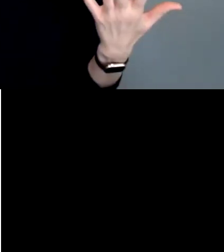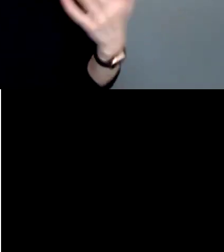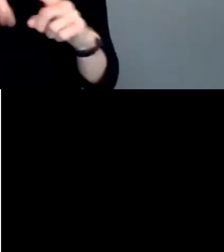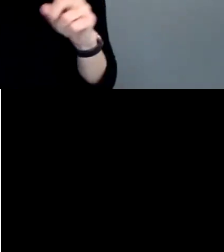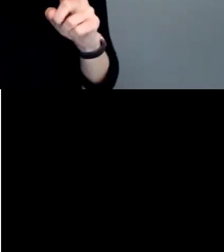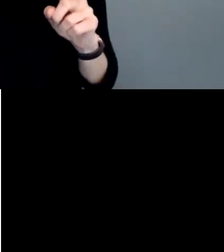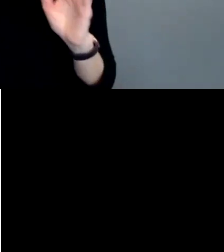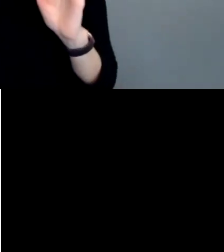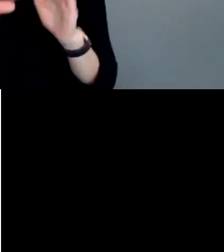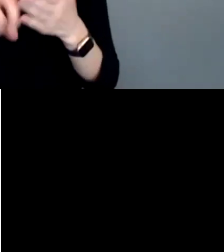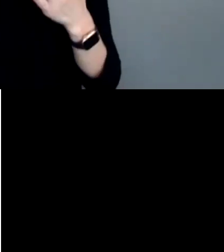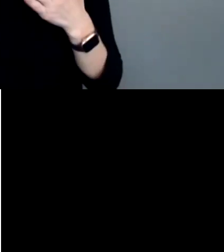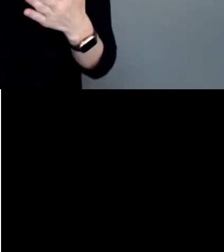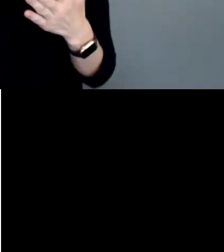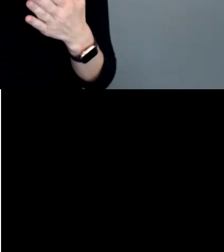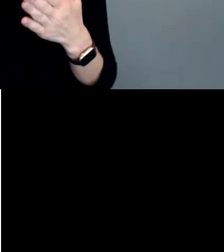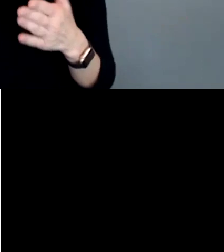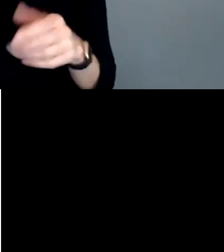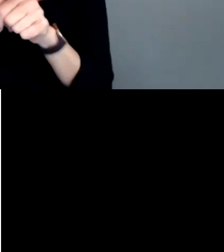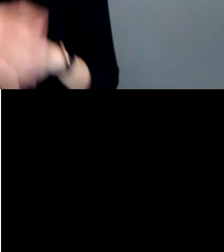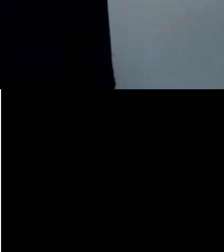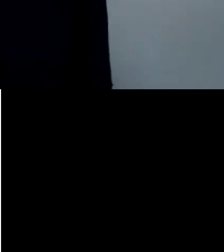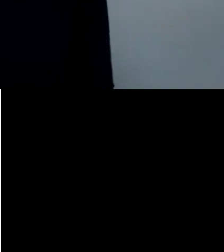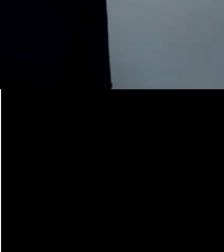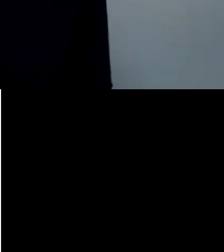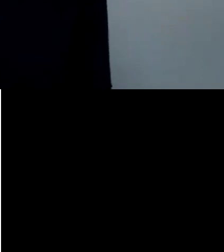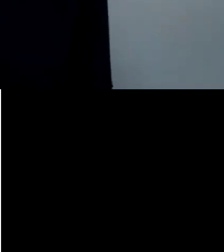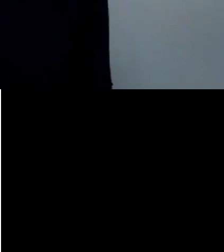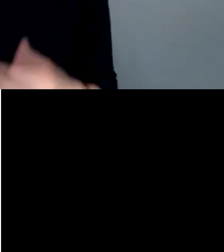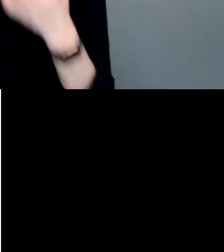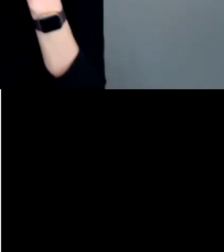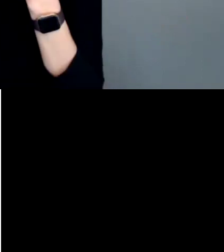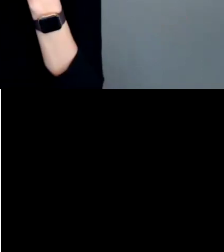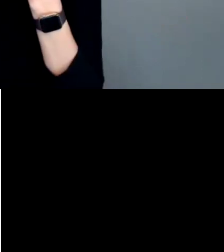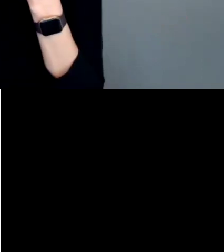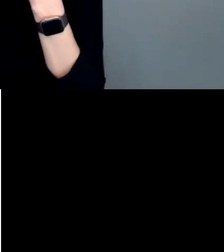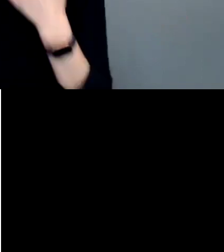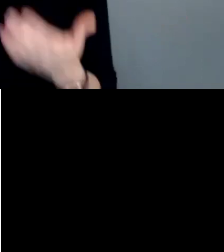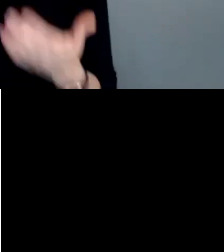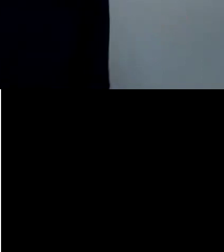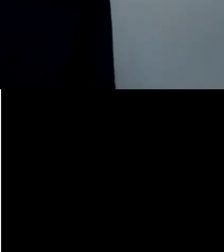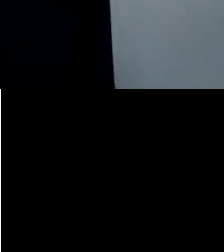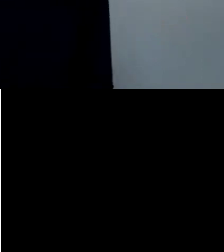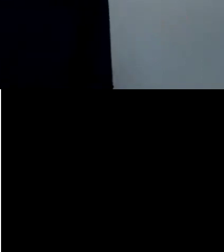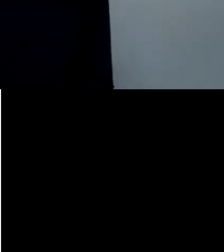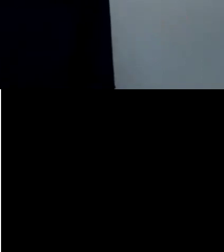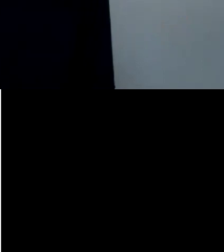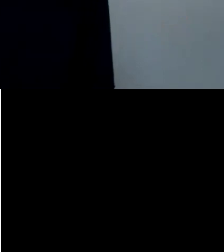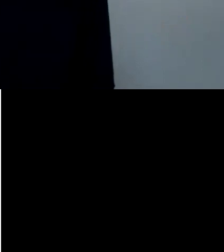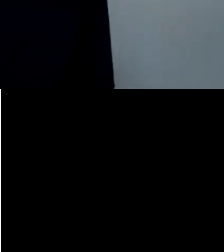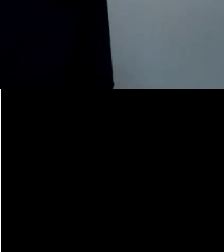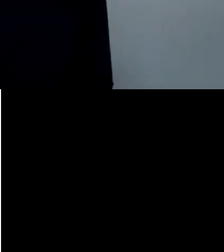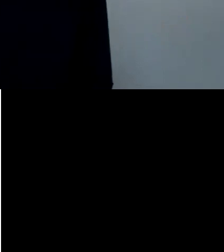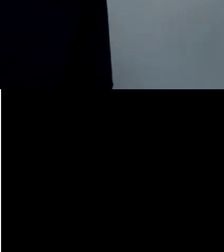look that up. And I can give you the article if you